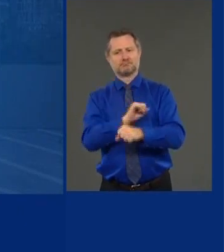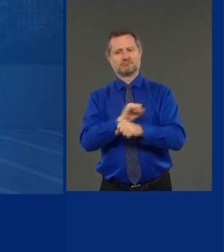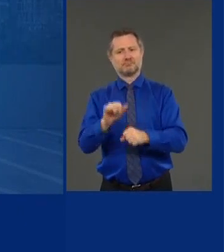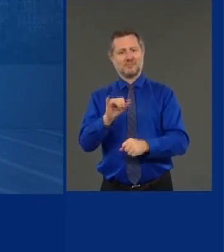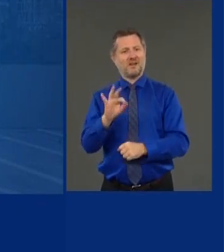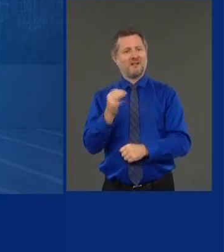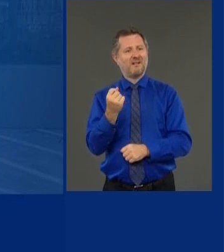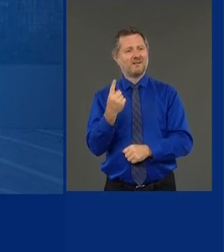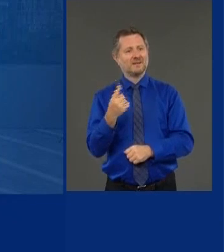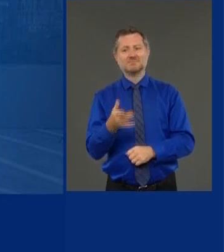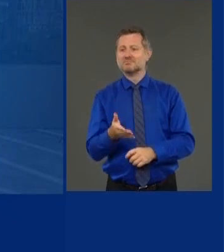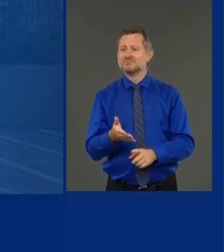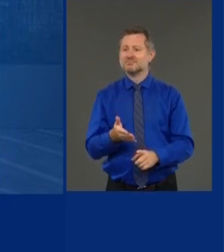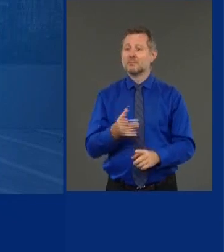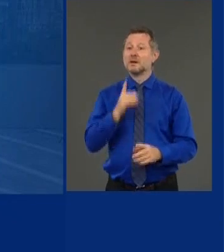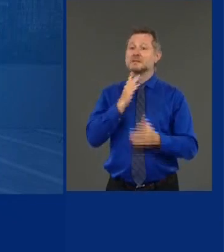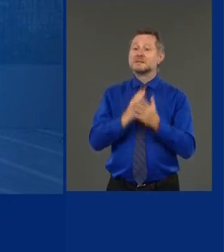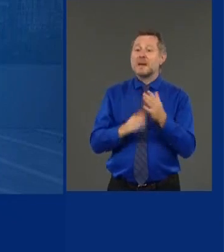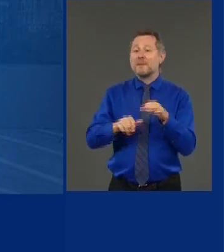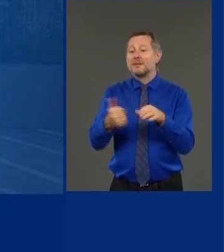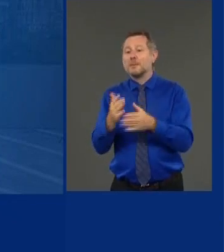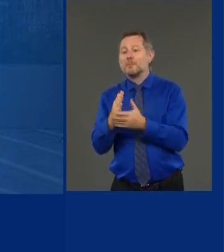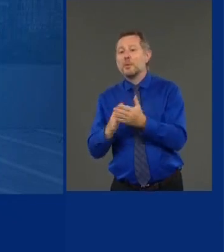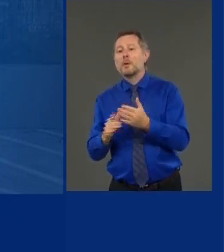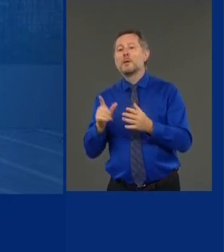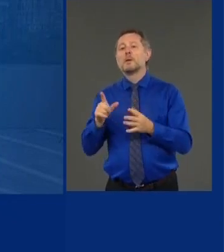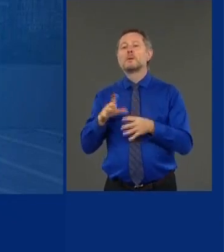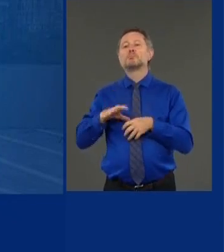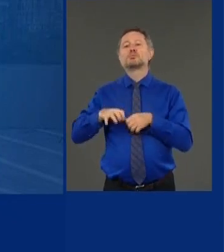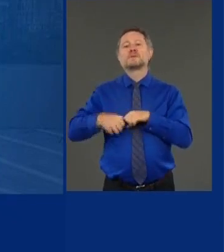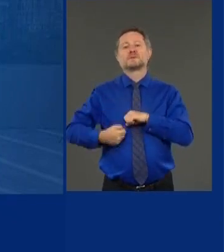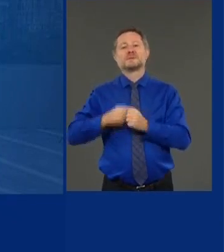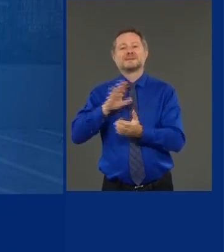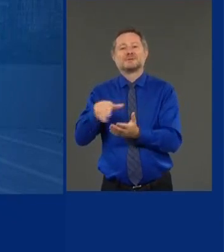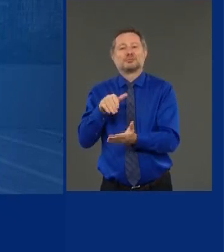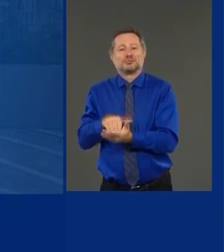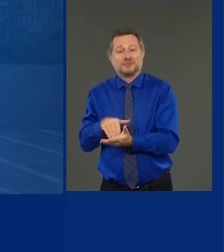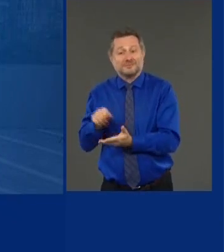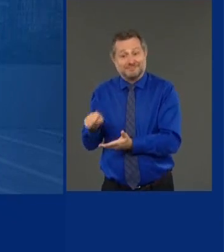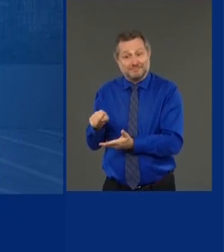STRUCTURE. IT IS THE ONLY CHURCH ON 9/11. PART OF IT IS GOING TO BE A